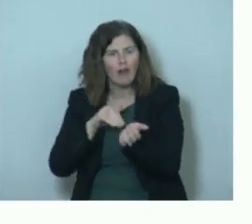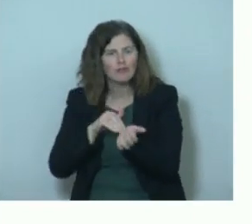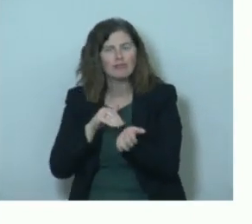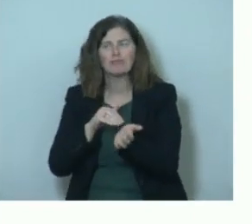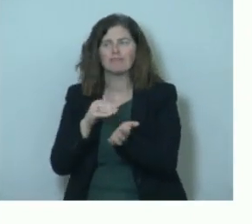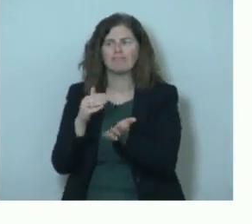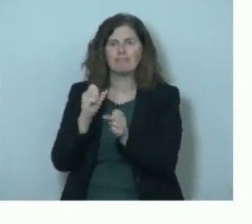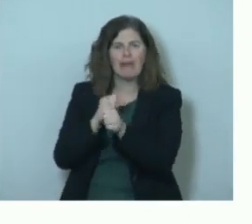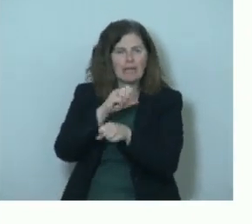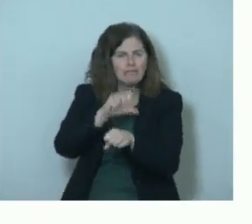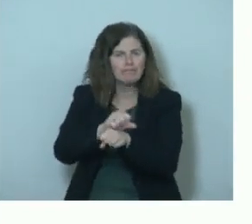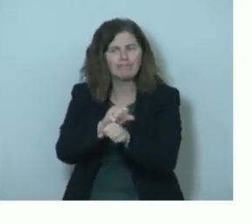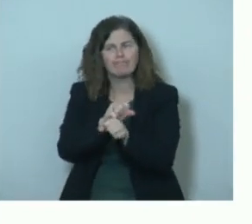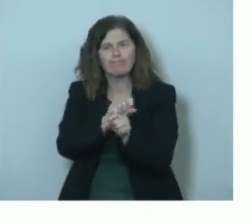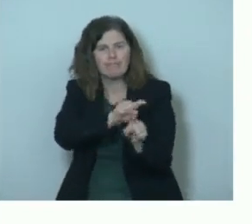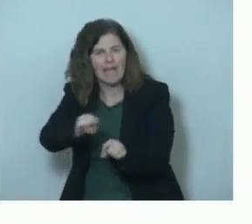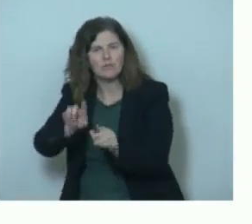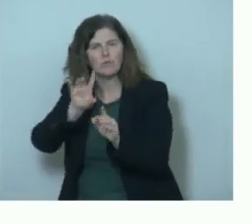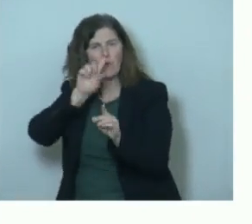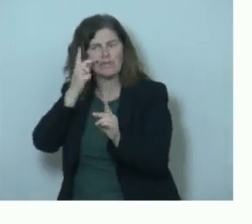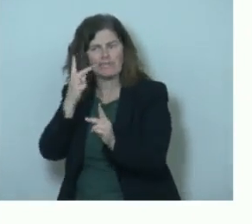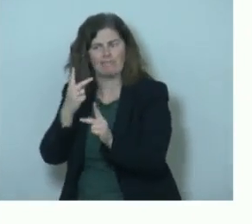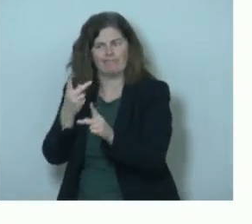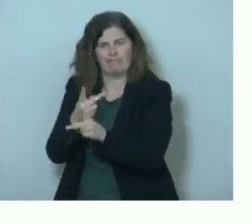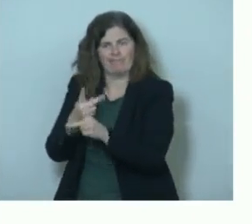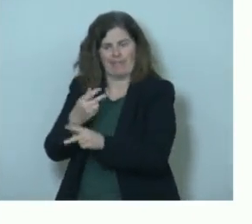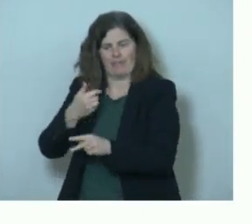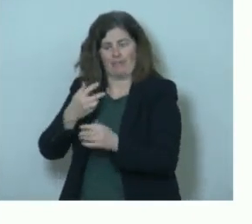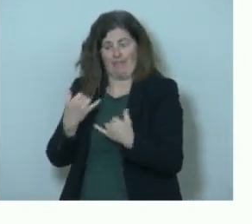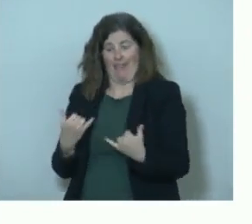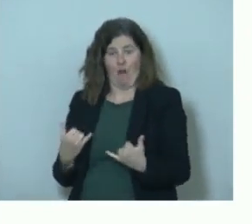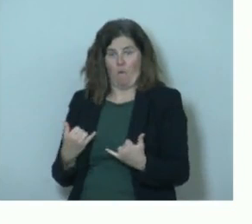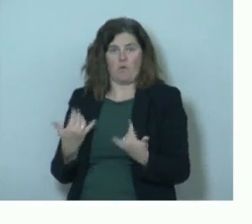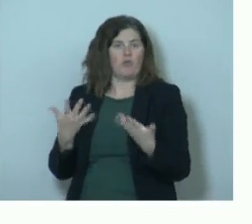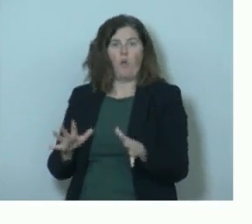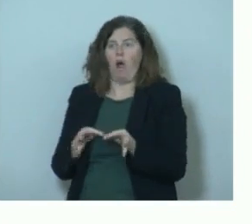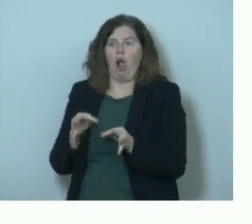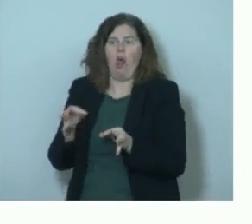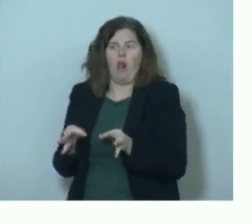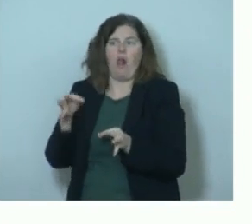WE ARE SEEING A FALLOFF IN MONITORING OF DIABETES CONTROL.